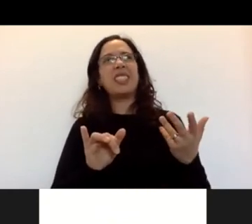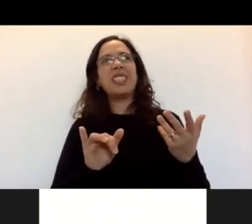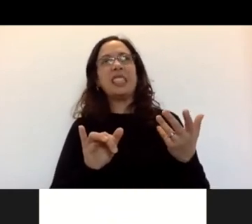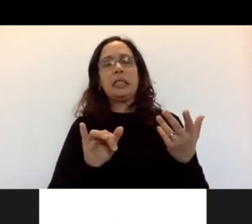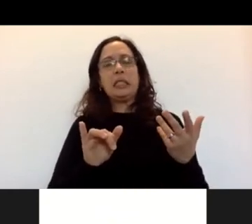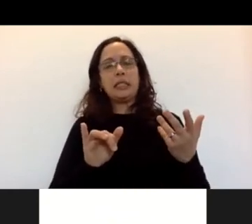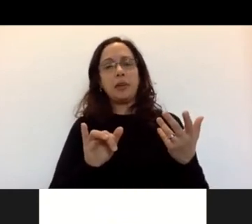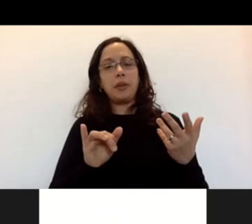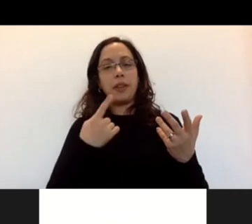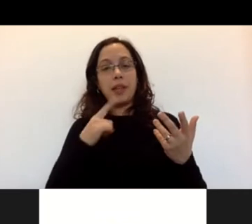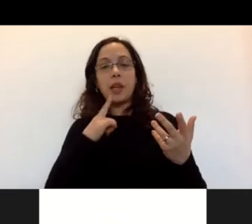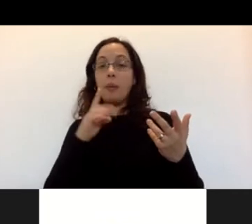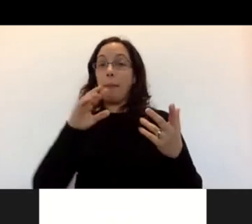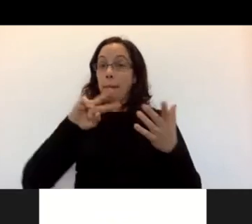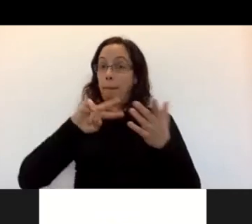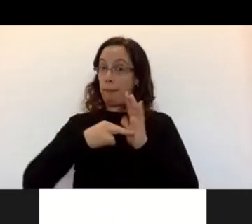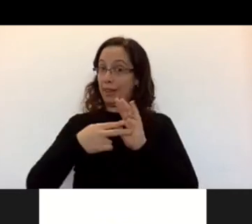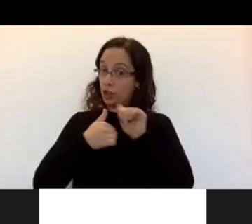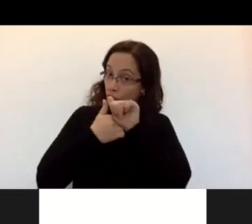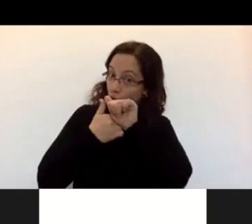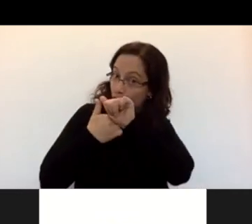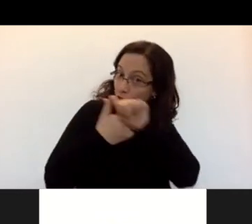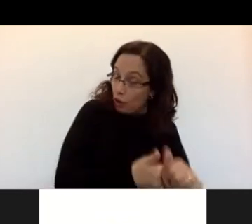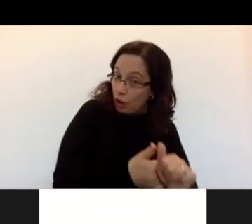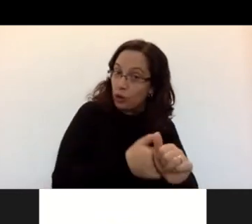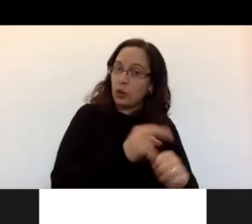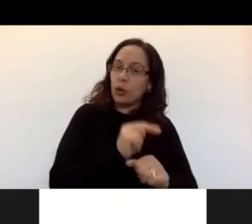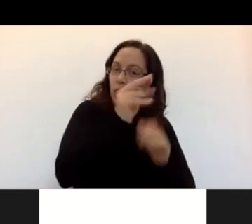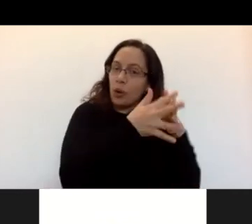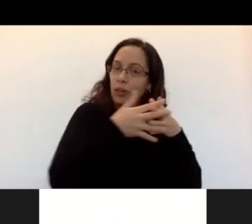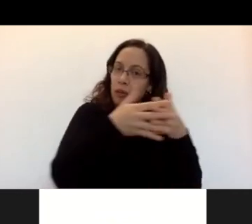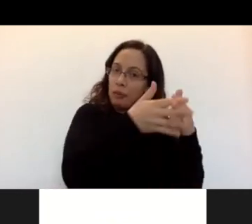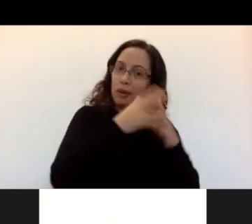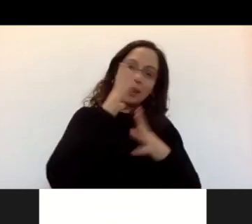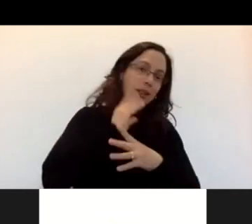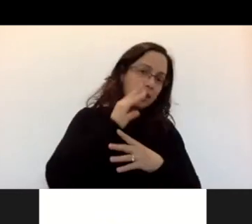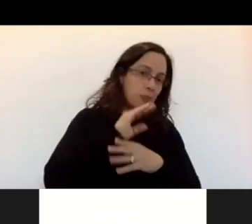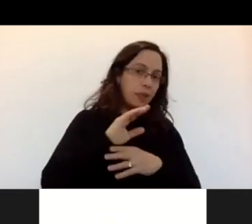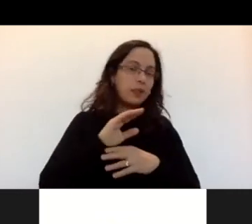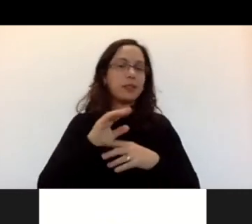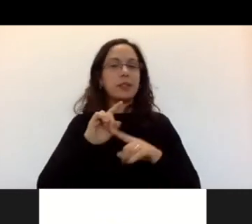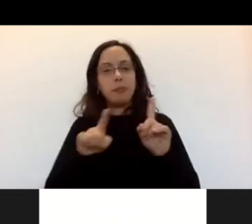the North American experience although, I will say that you know the common use in Zionist literature